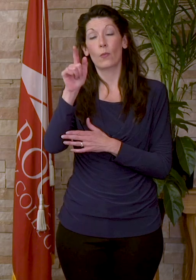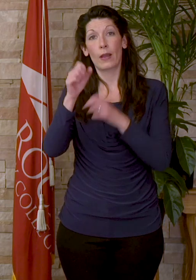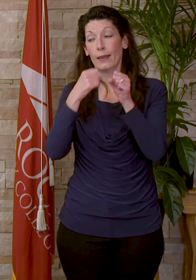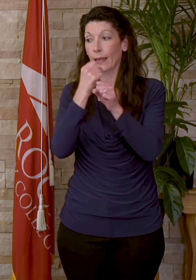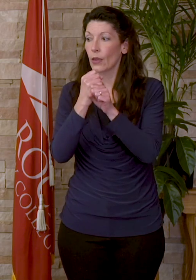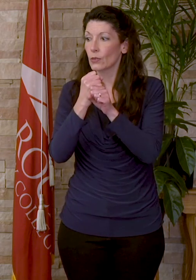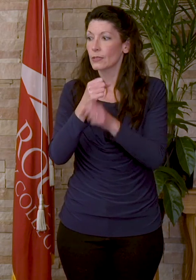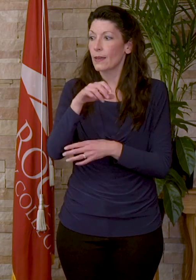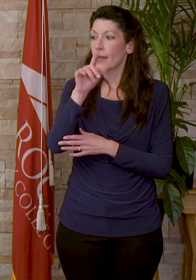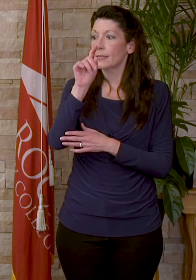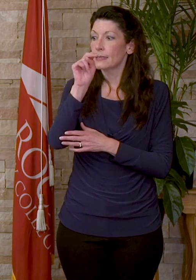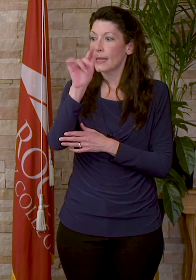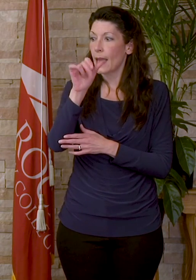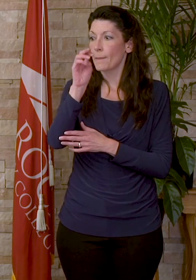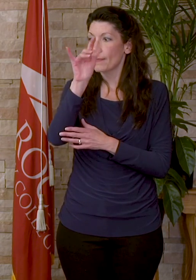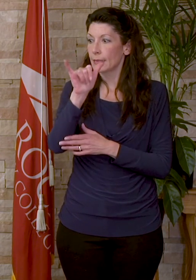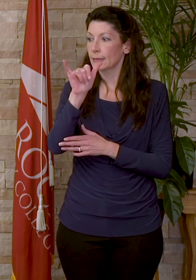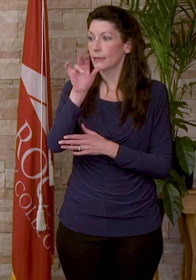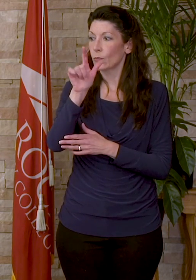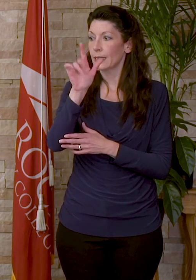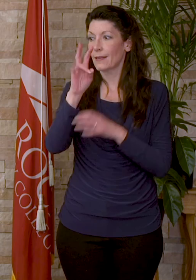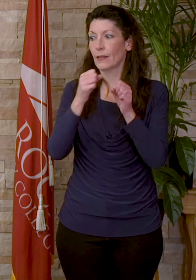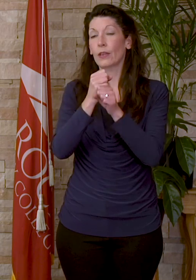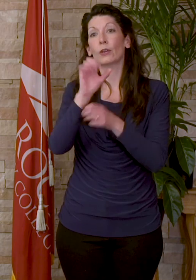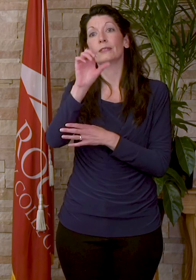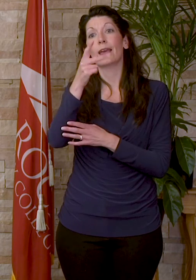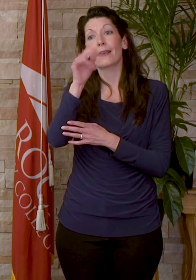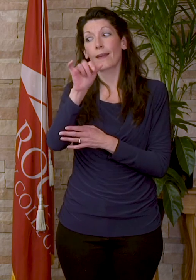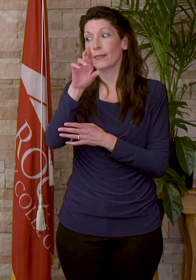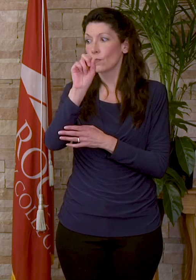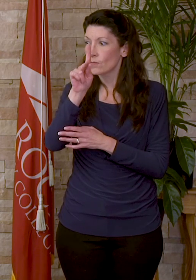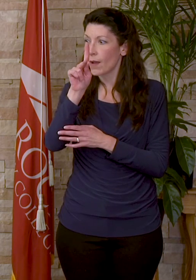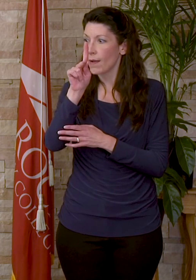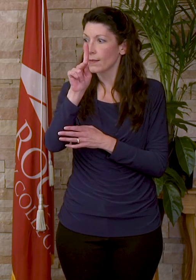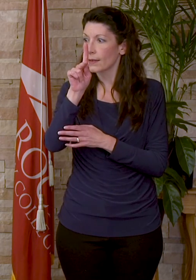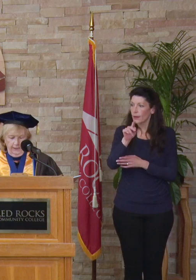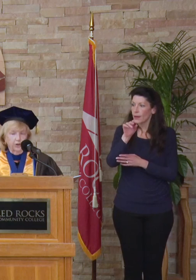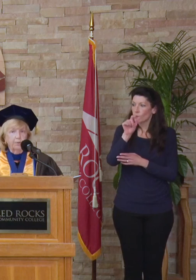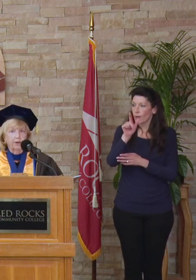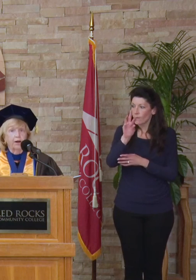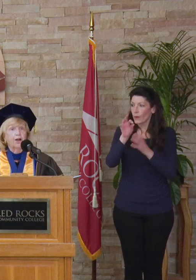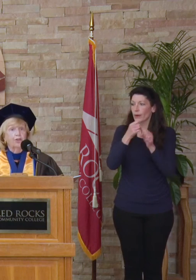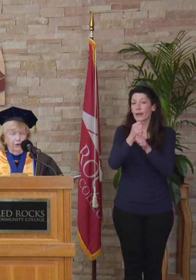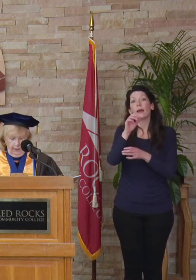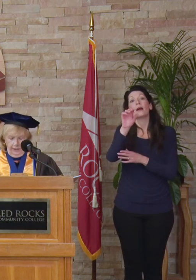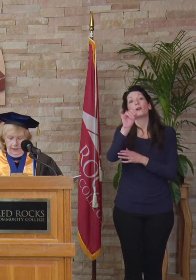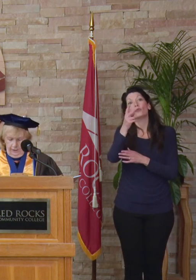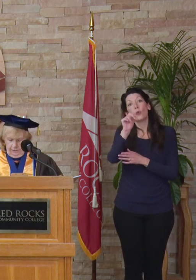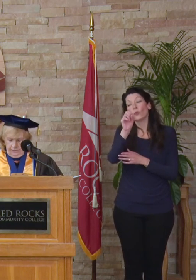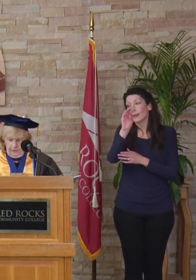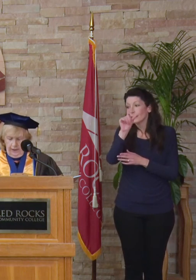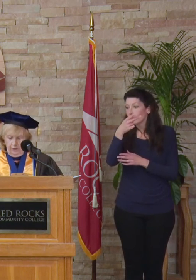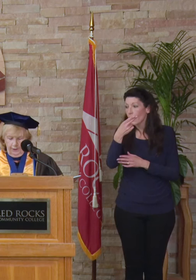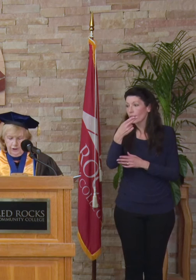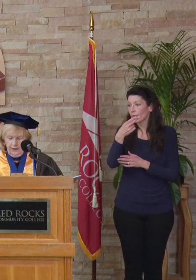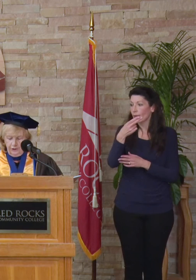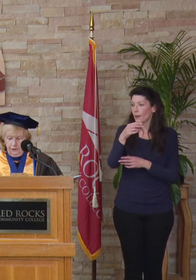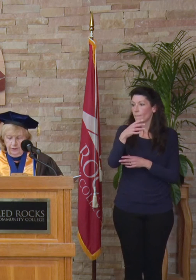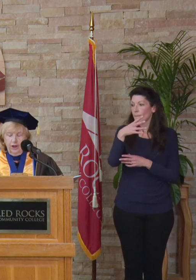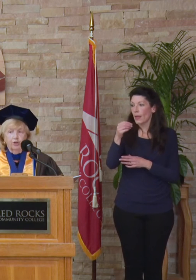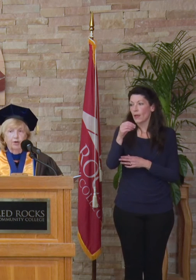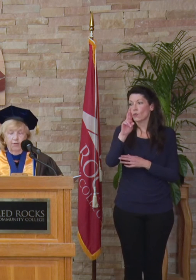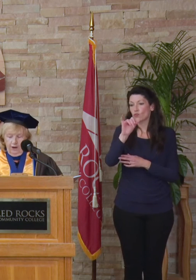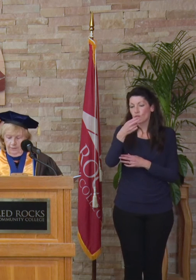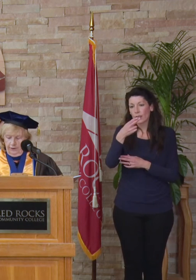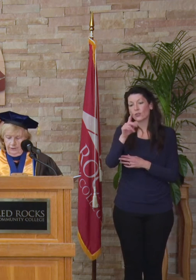Cathy rock, 24 years. Joan Smith, 30 plus years. Ellen Speare, 30 years and Rich Thatcher, 25 years.